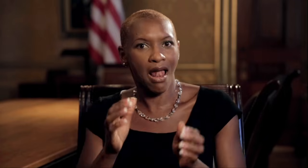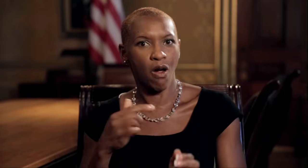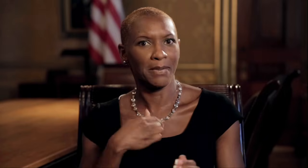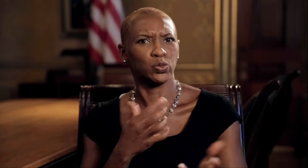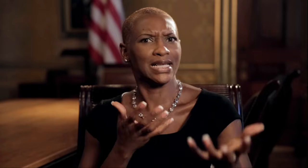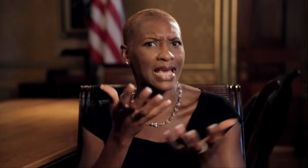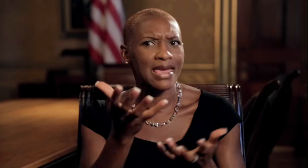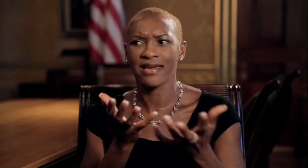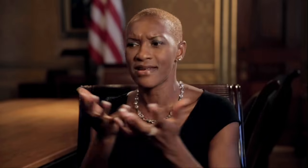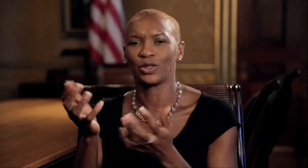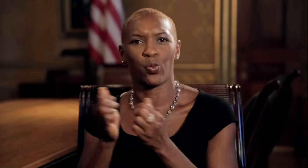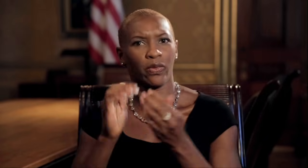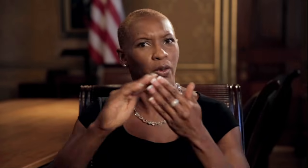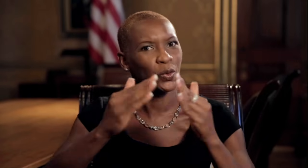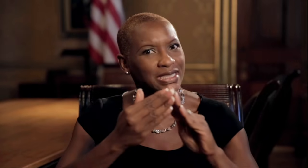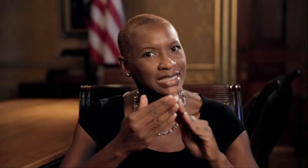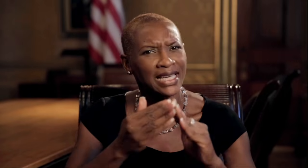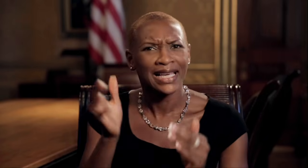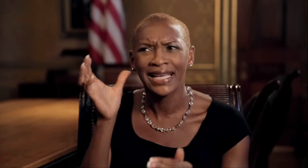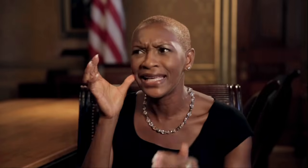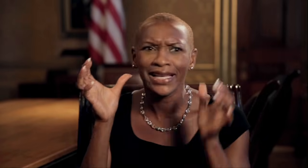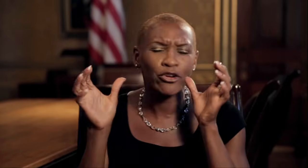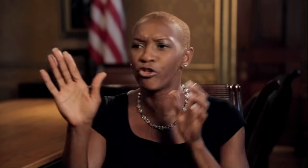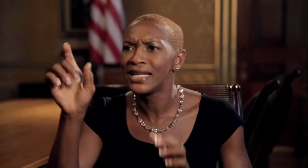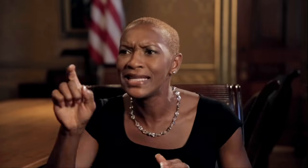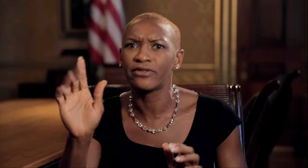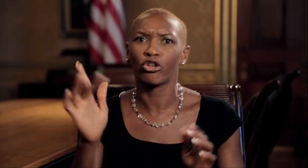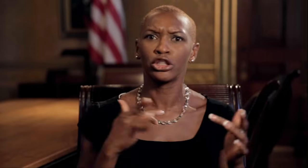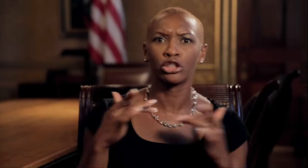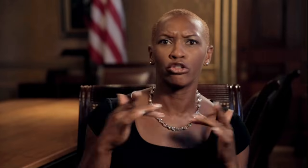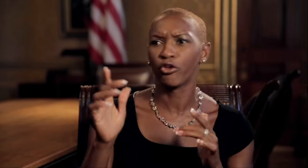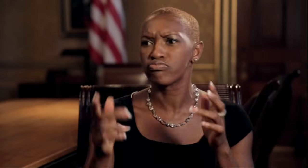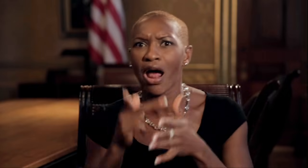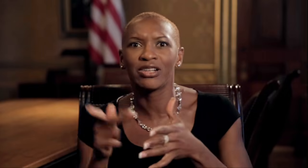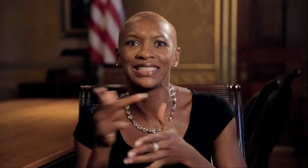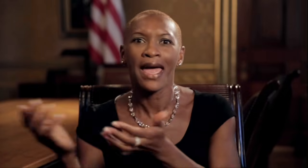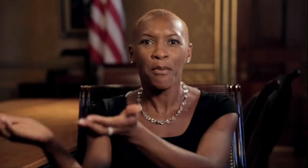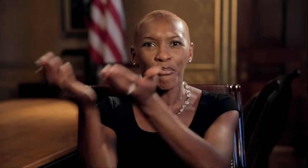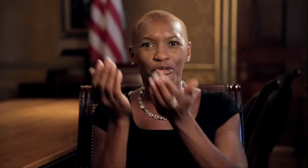allows me to engage with the community, hear their needs, concerns, problems, priorities,